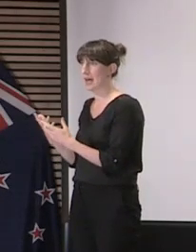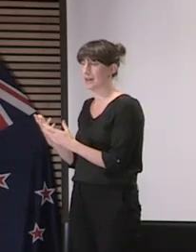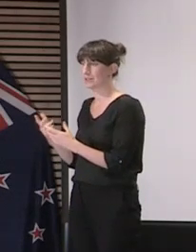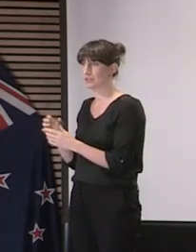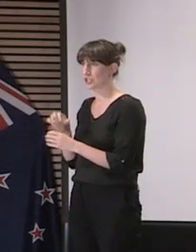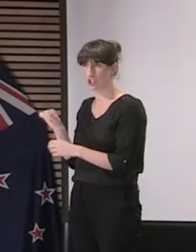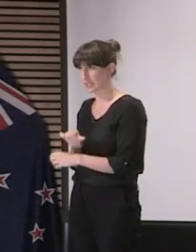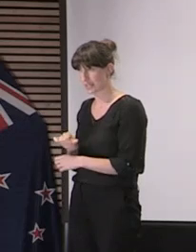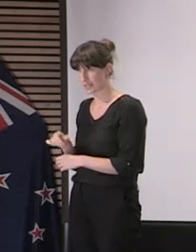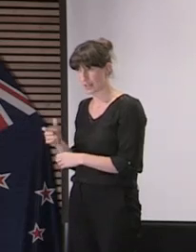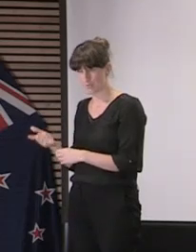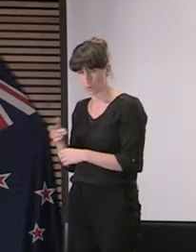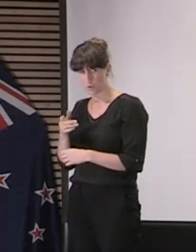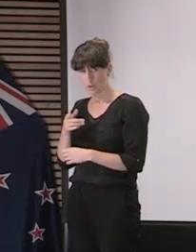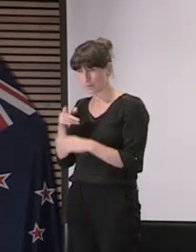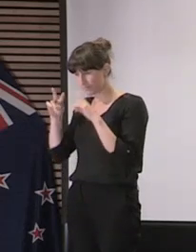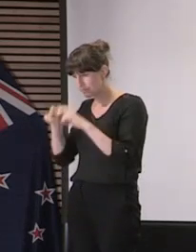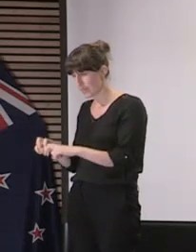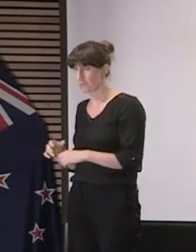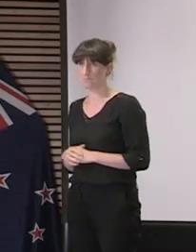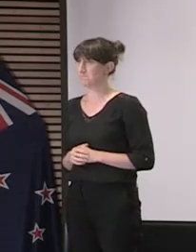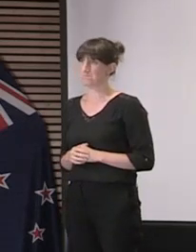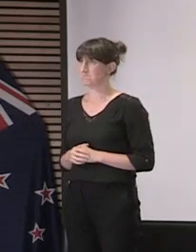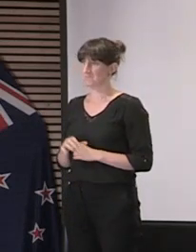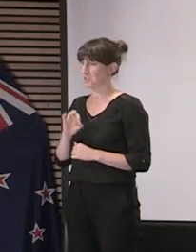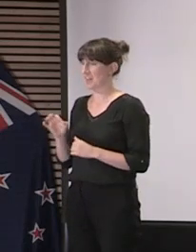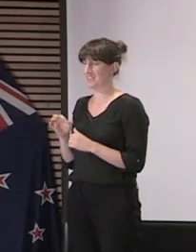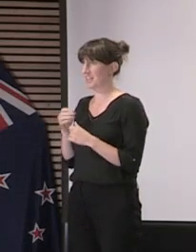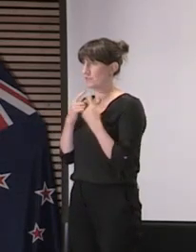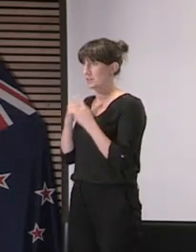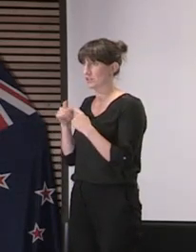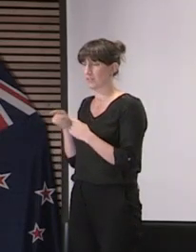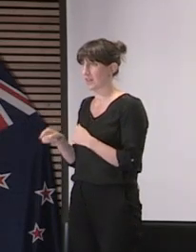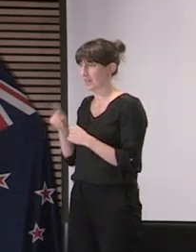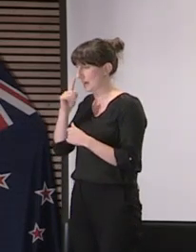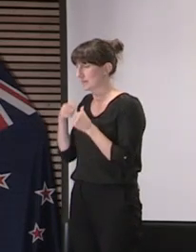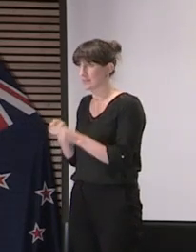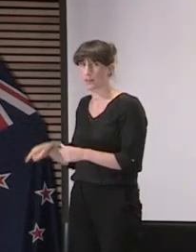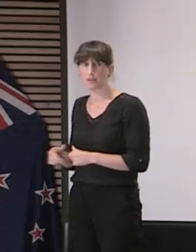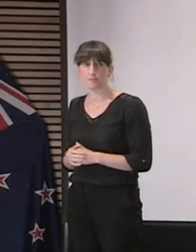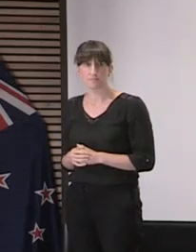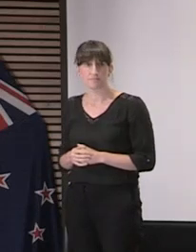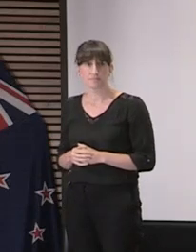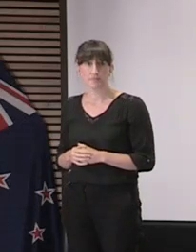for you. REPORTER: How are police going to go about policing that particular constraint that is people in